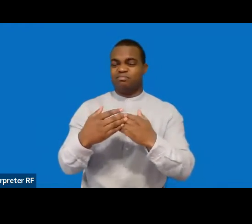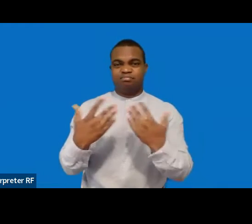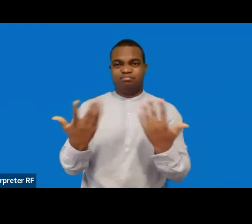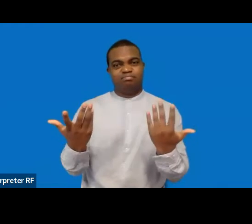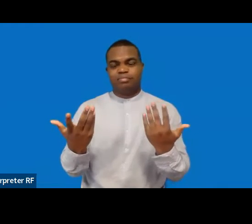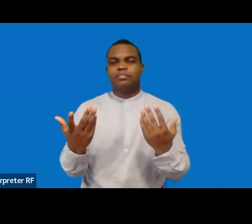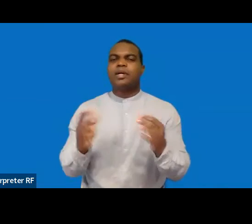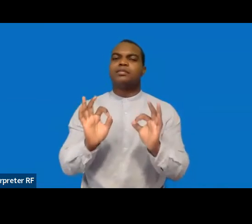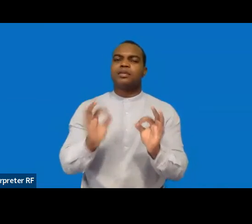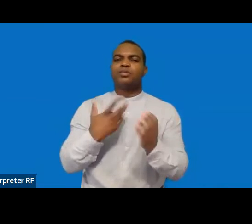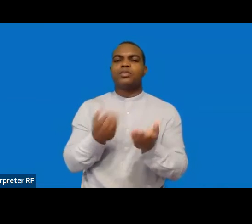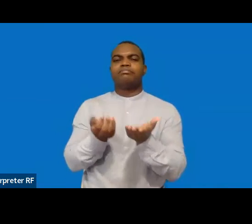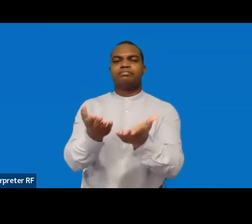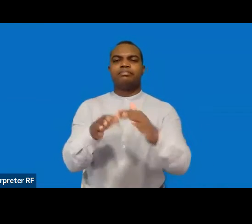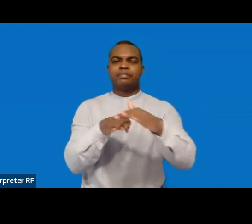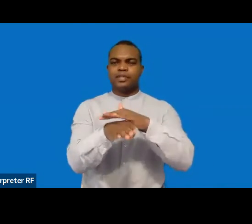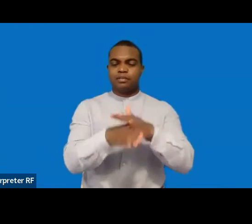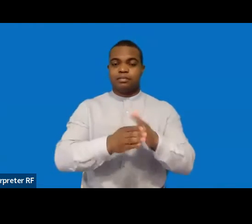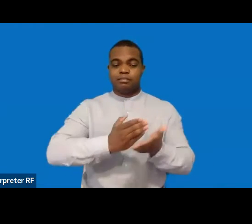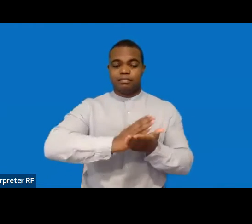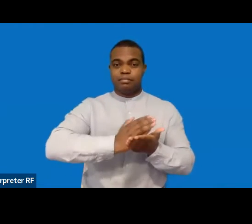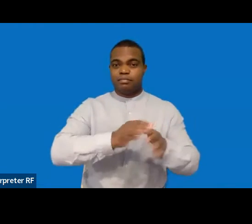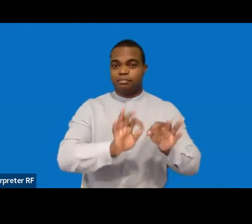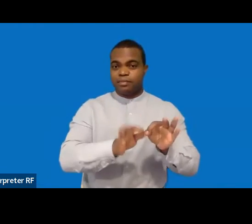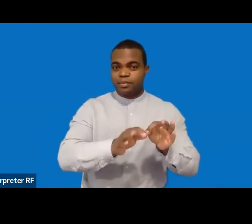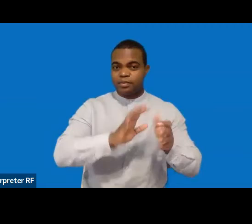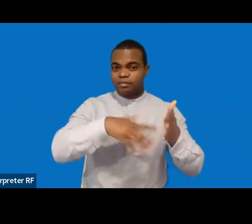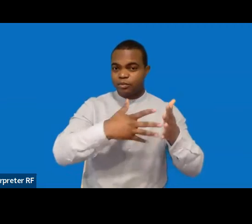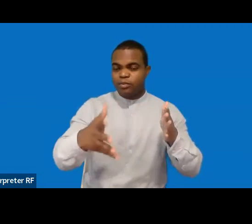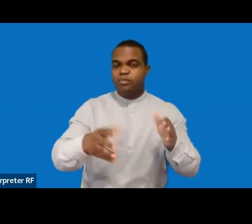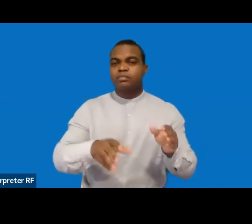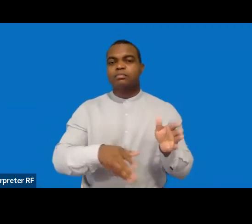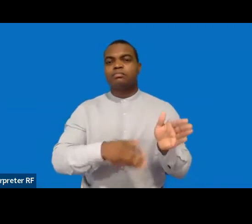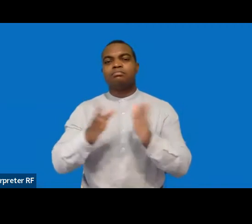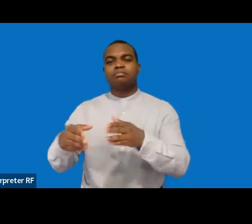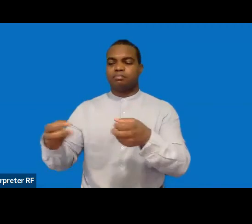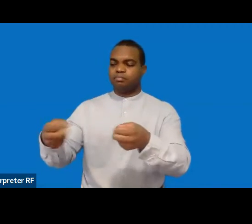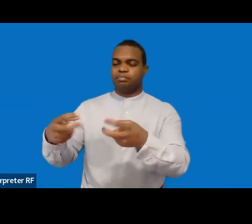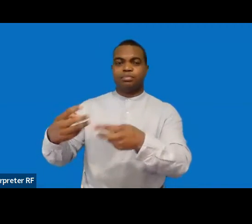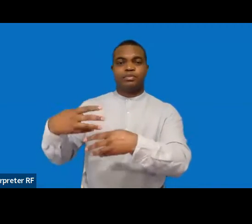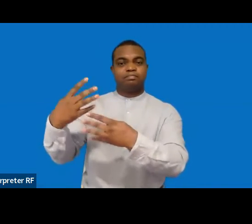We would ask you to remain muted with the camera off. We have real-time captioning in English.